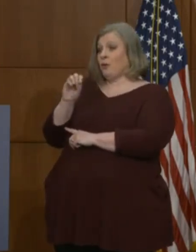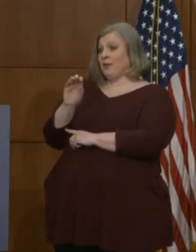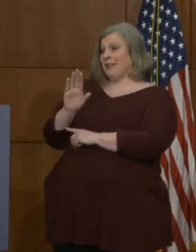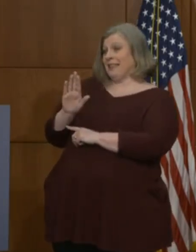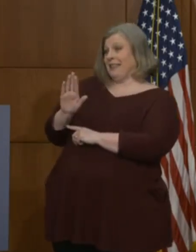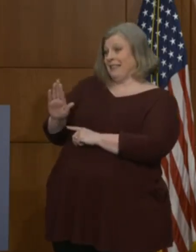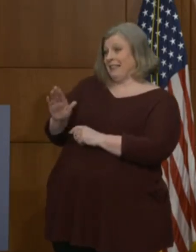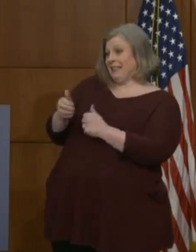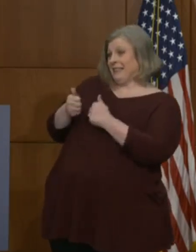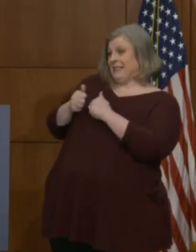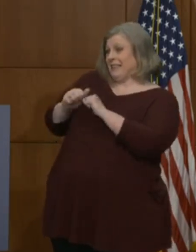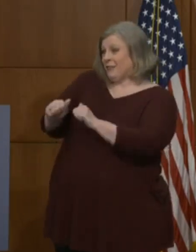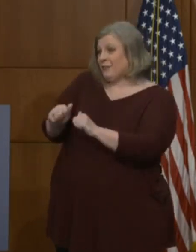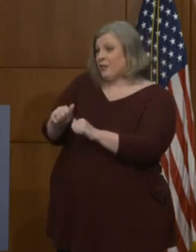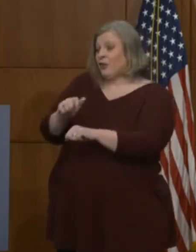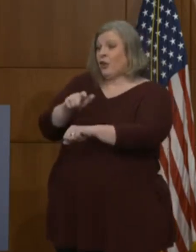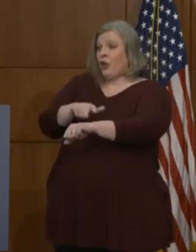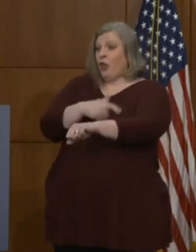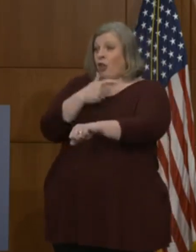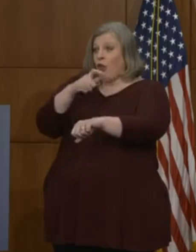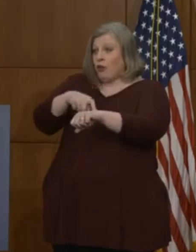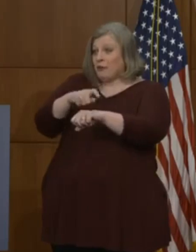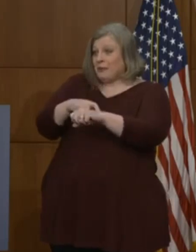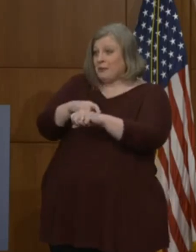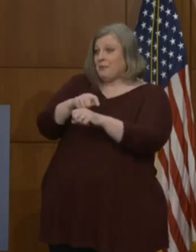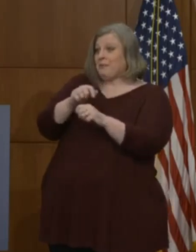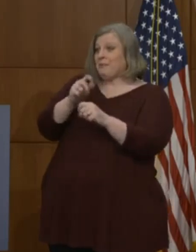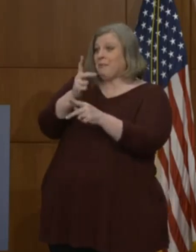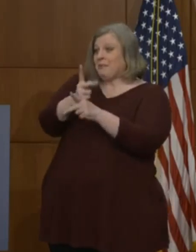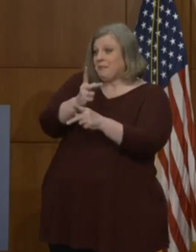TO MAKE THEM AVAILABLE- IN LONG TERM CARE CENTERS AND OTHER- TERM CARE CENTERS AND OTHER- SETTINGS IN ADDITION TO ACUTE